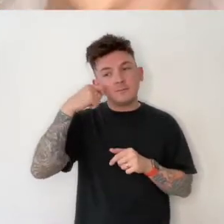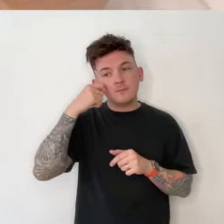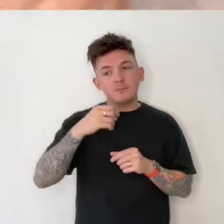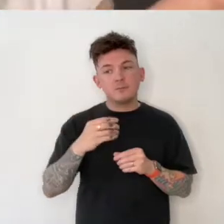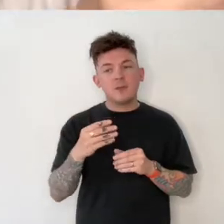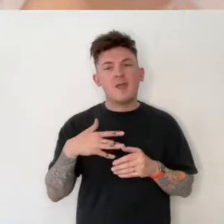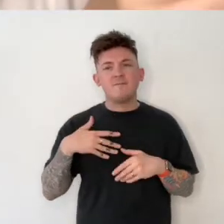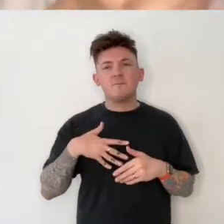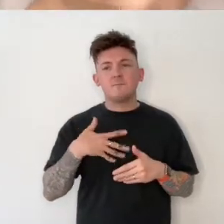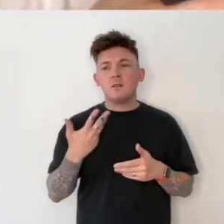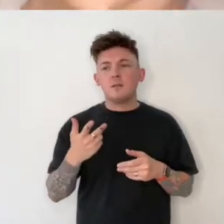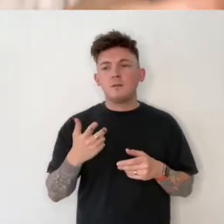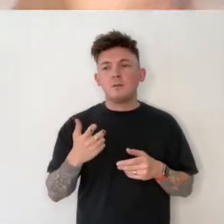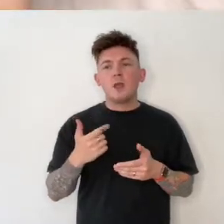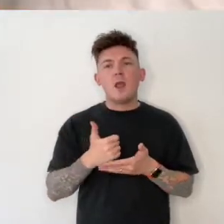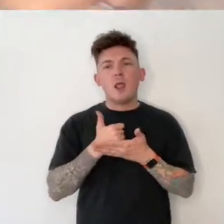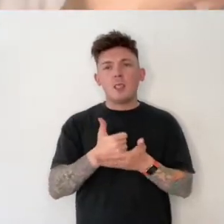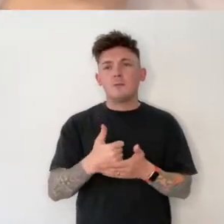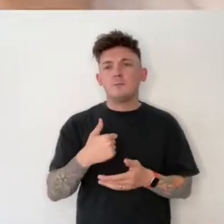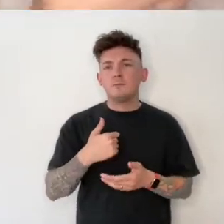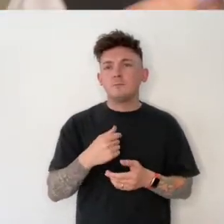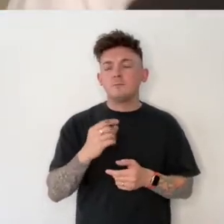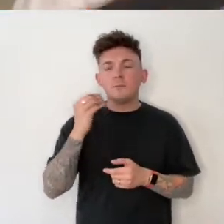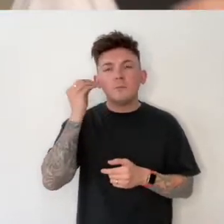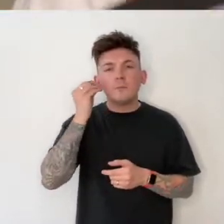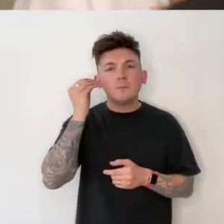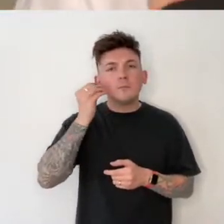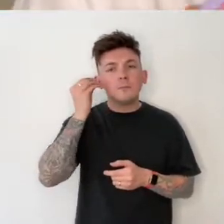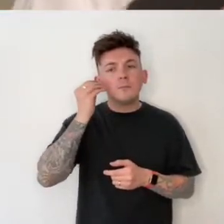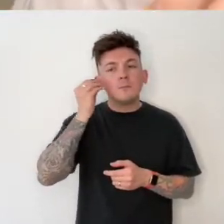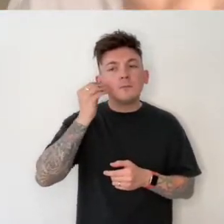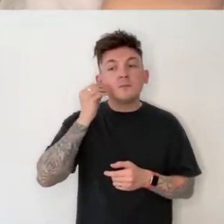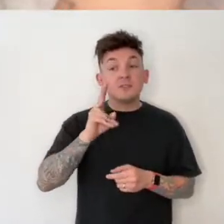brush, the bristles just helps out a little bit and then you can see i'm just sort of